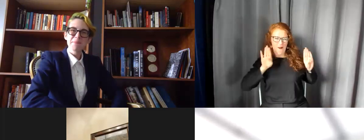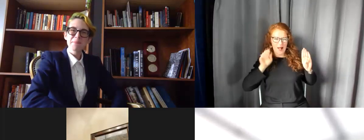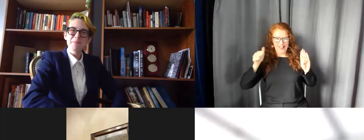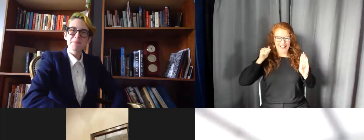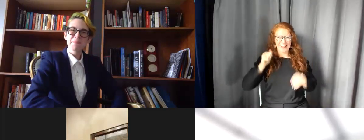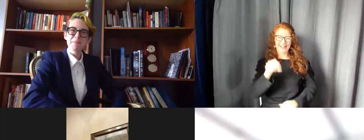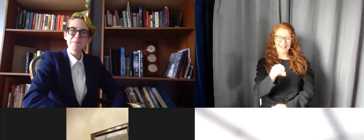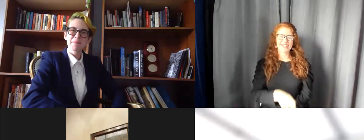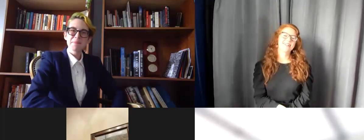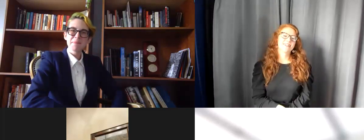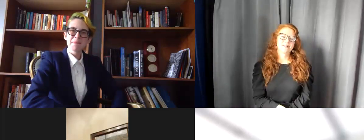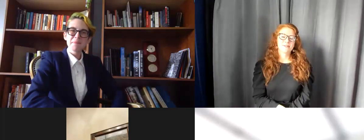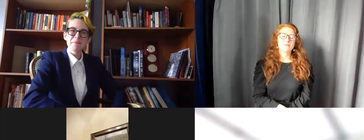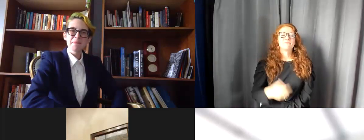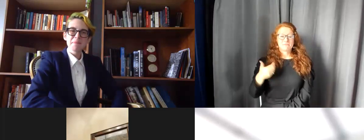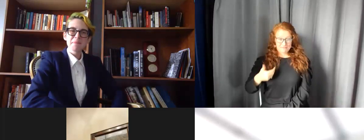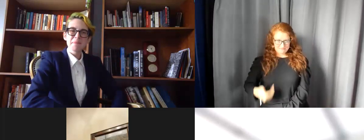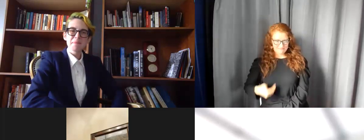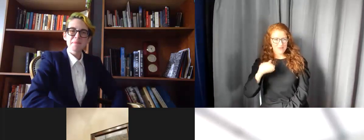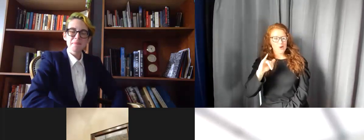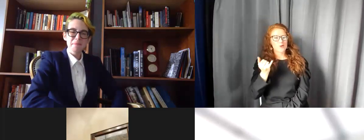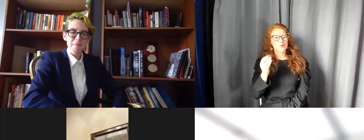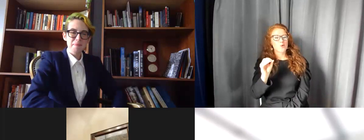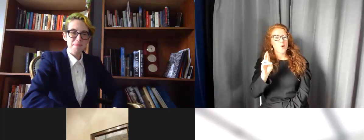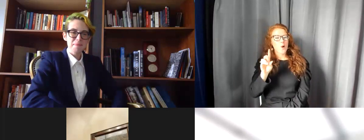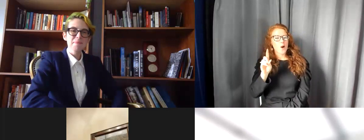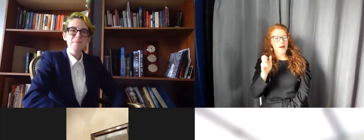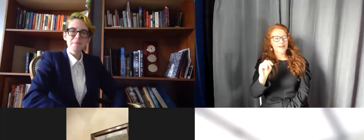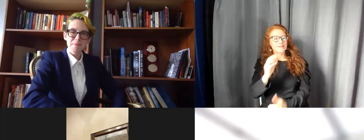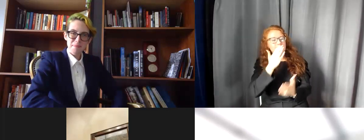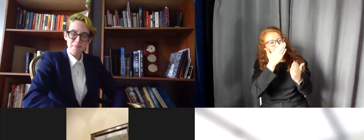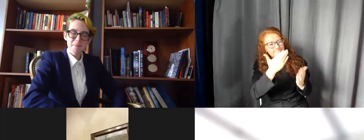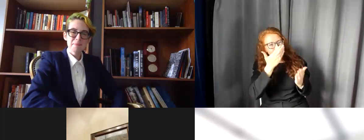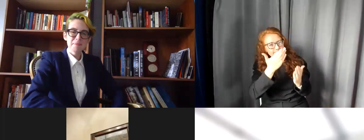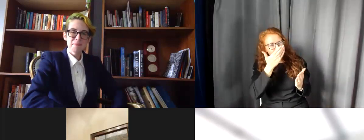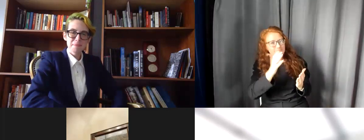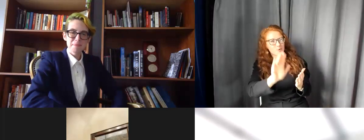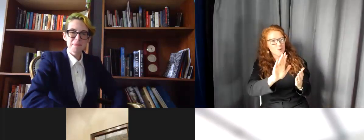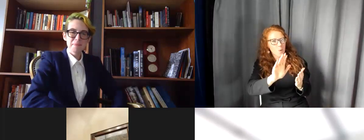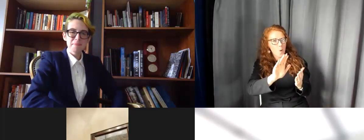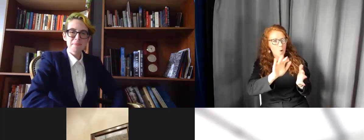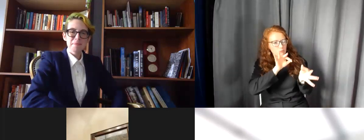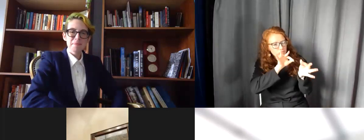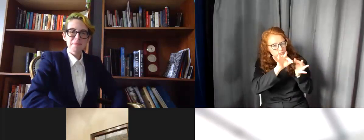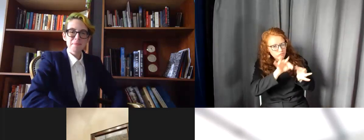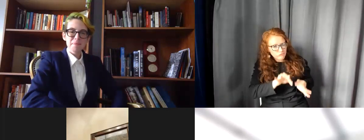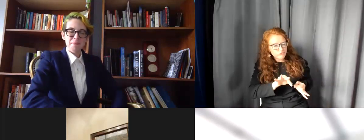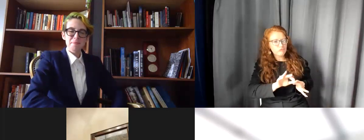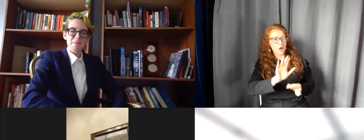Jordan Radford: Ruby, this is Jordan again. Thank you Jordan Radford: both for the audio descriptions and your pronouns and everything. I